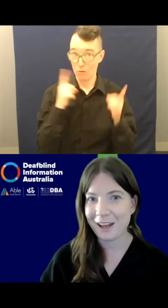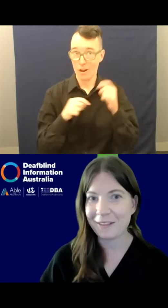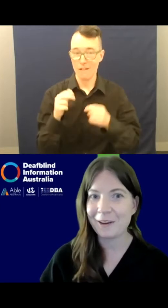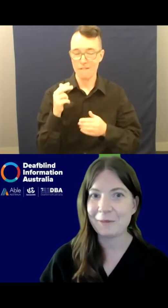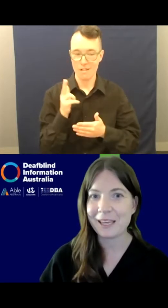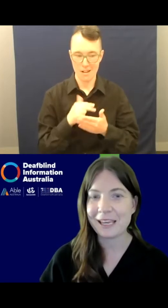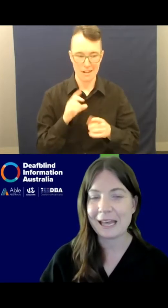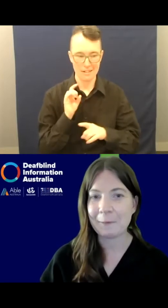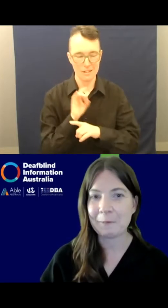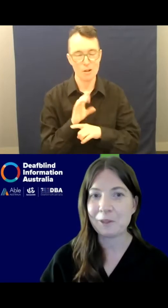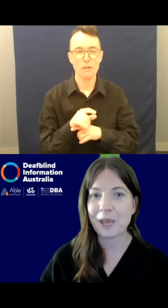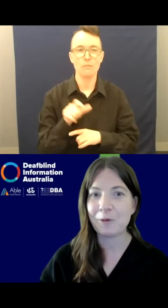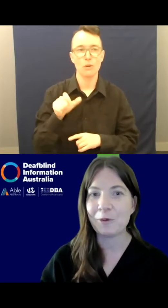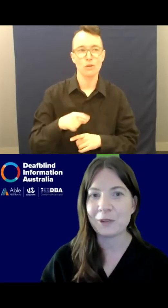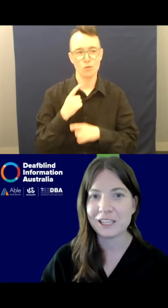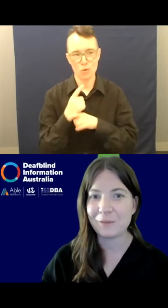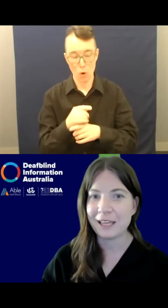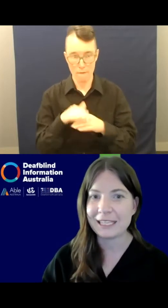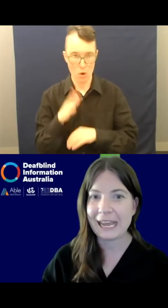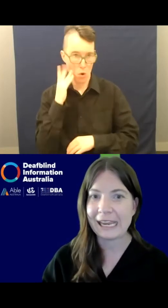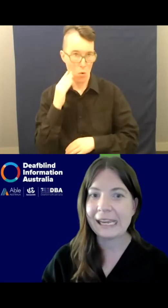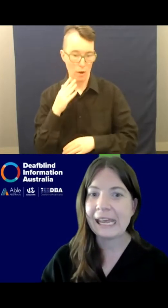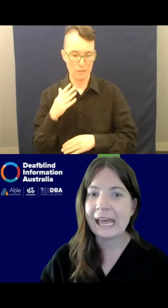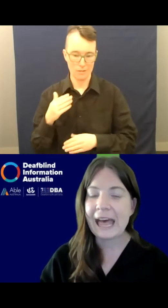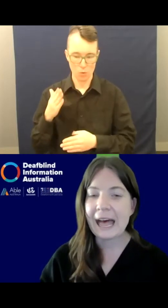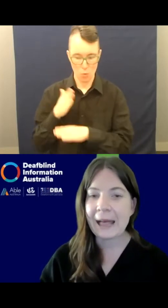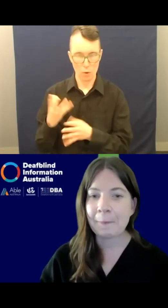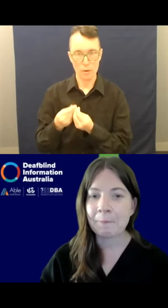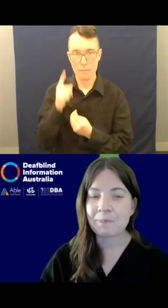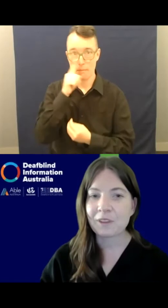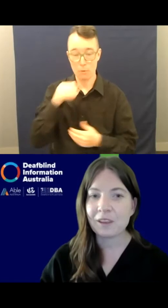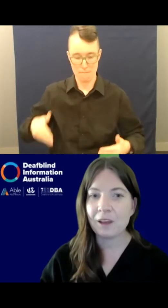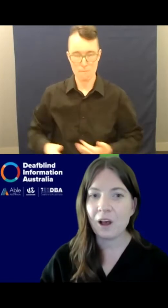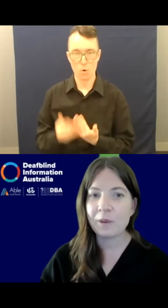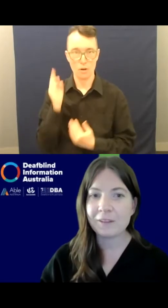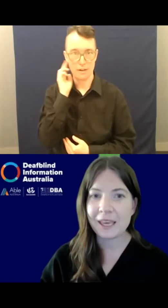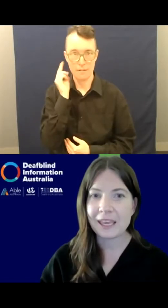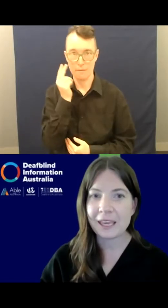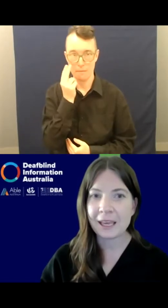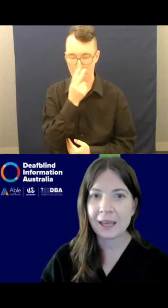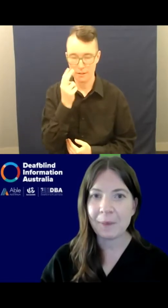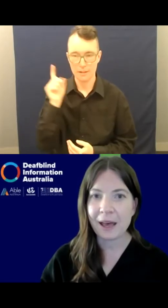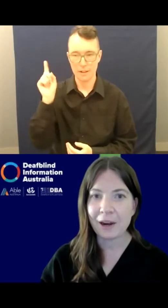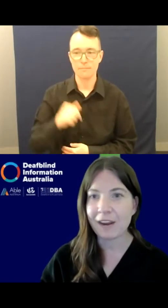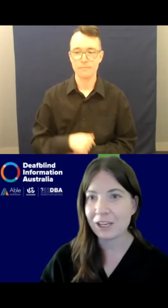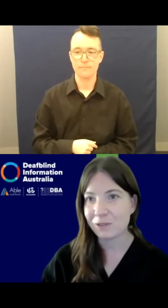Therapy with people born deafblind today. I'll be speaking about a range of different